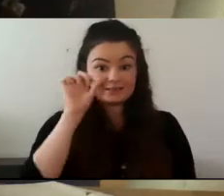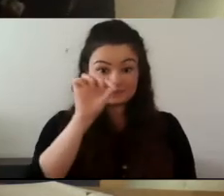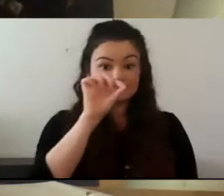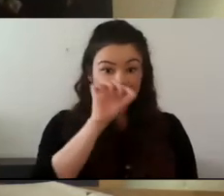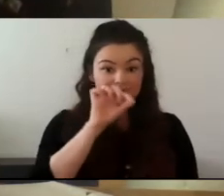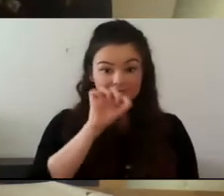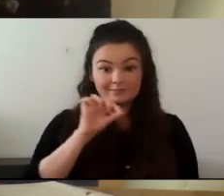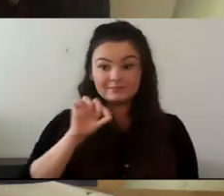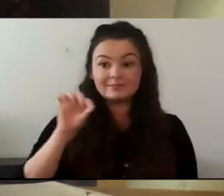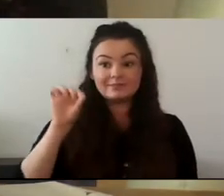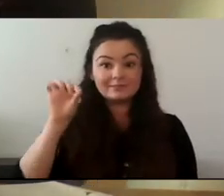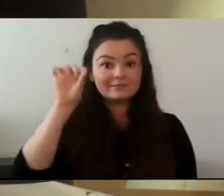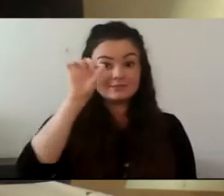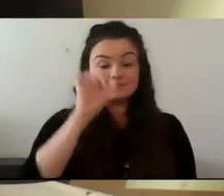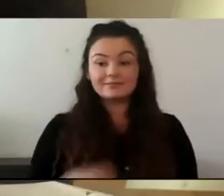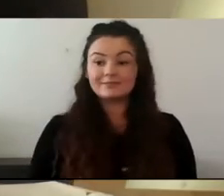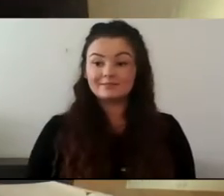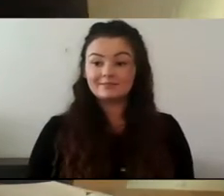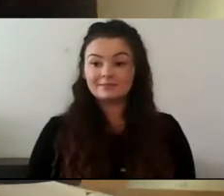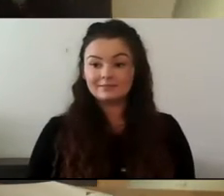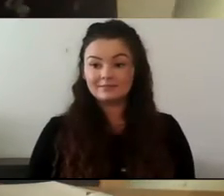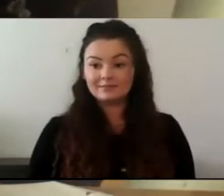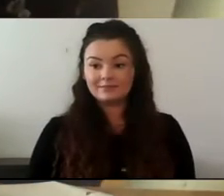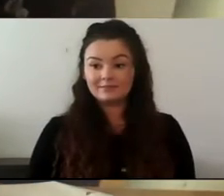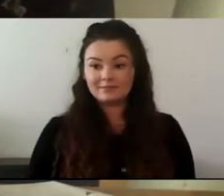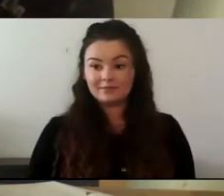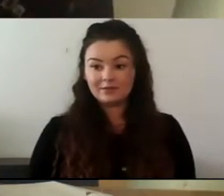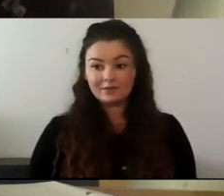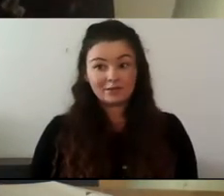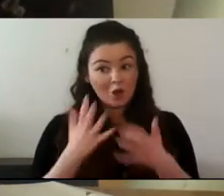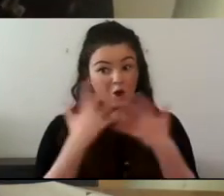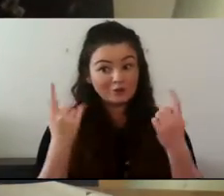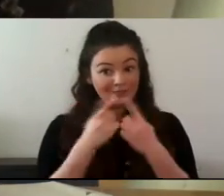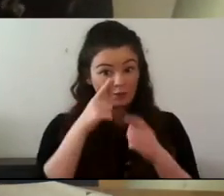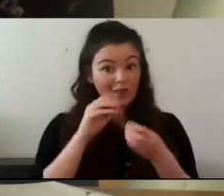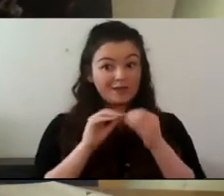around the outside. And there are lots and lots of things you could do with this. You could cover